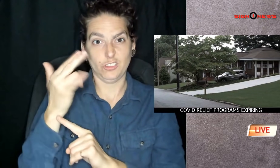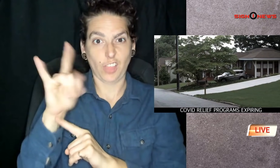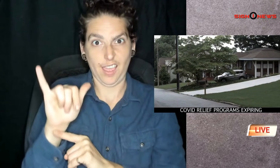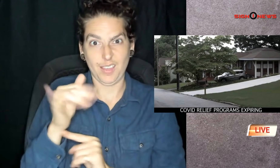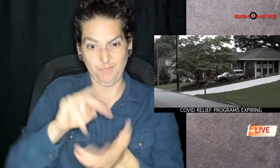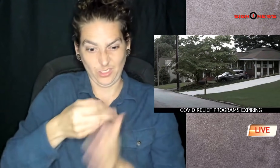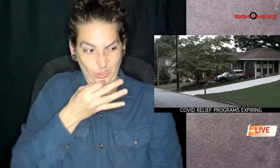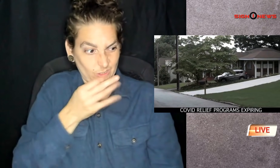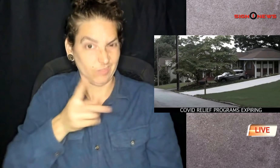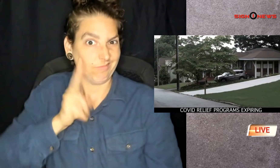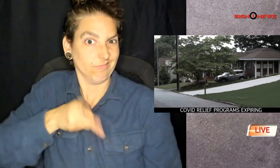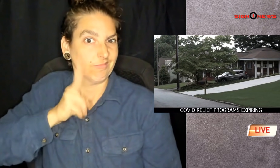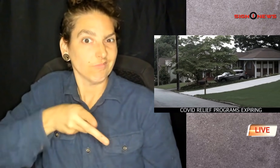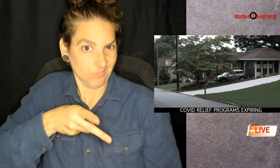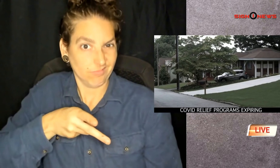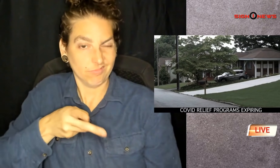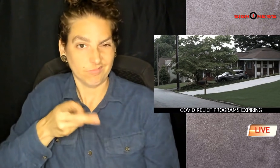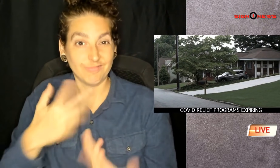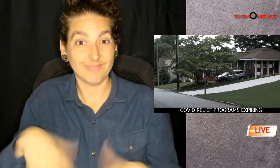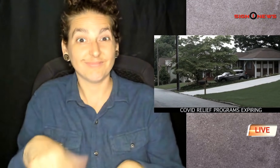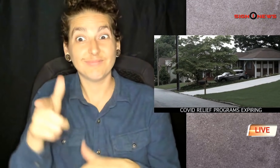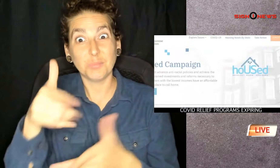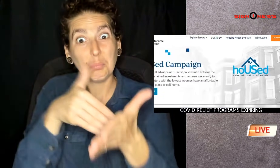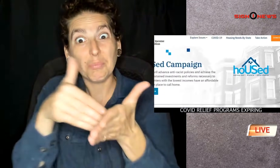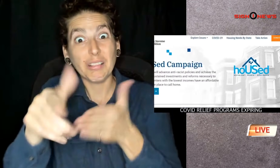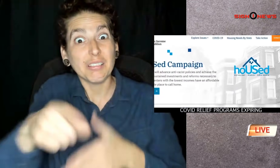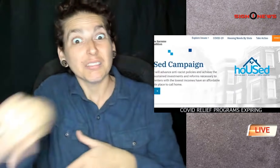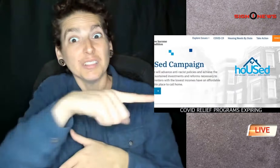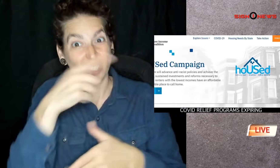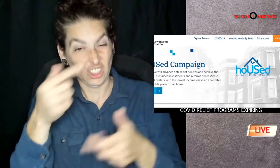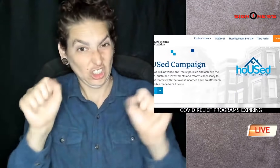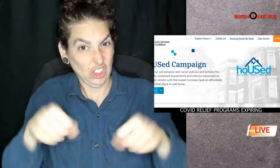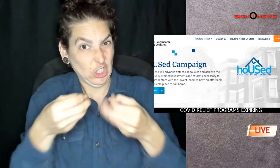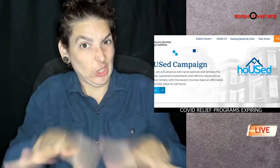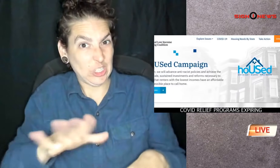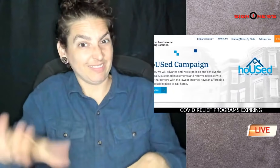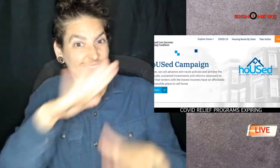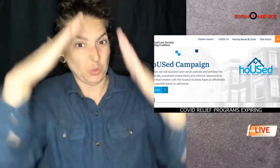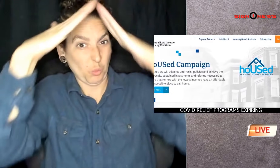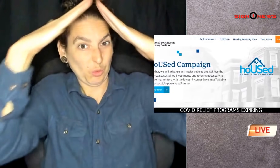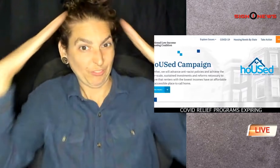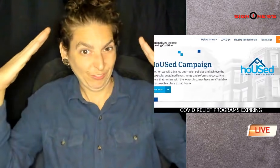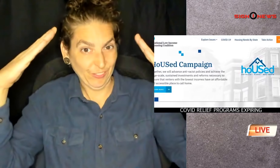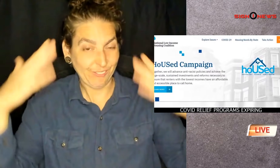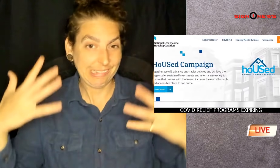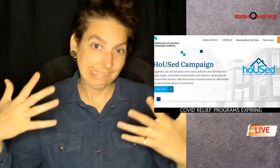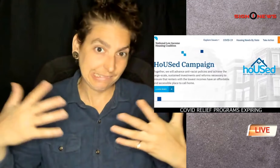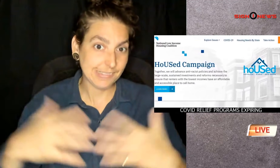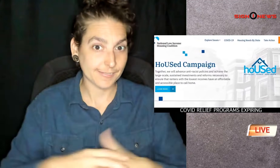is set to expire at the end of July in two days meaning millions could lose the roof